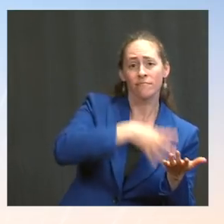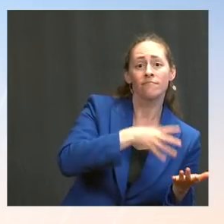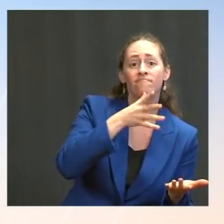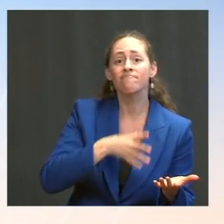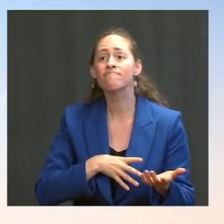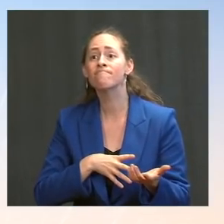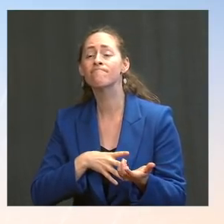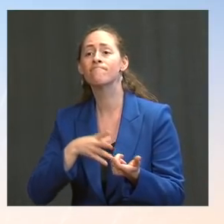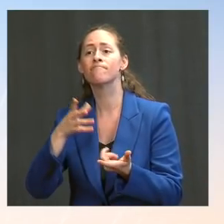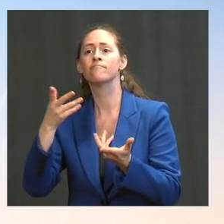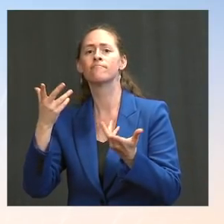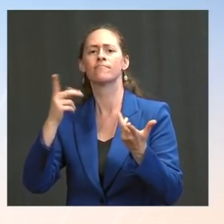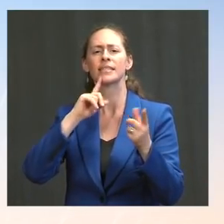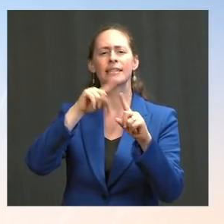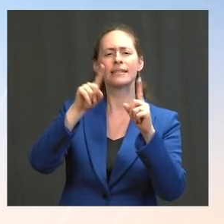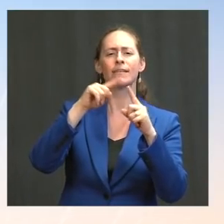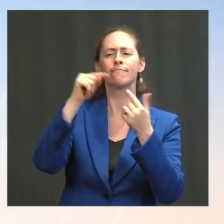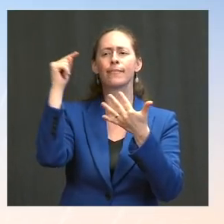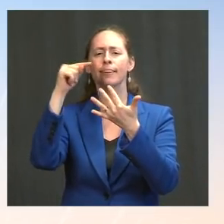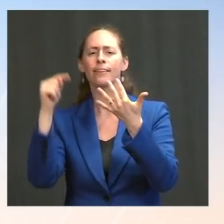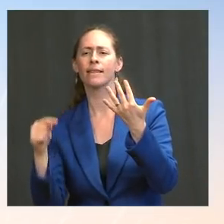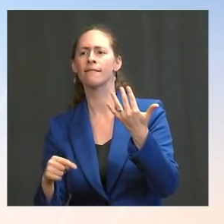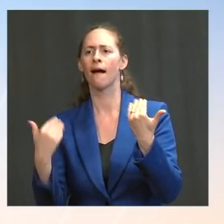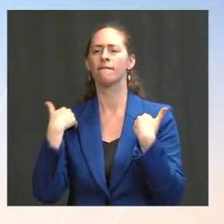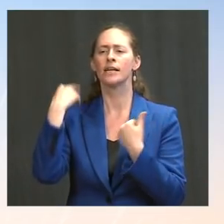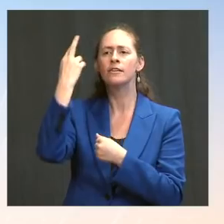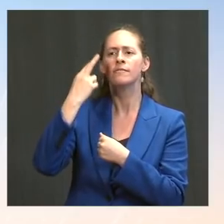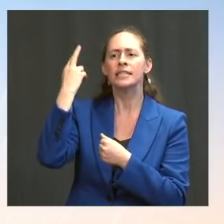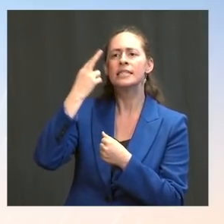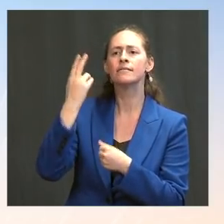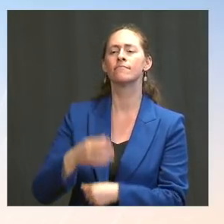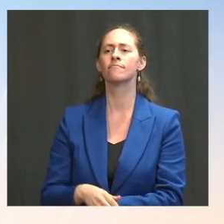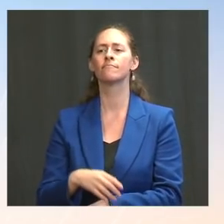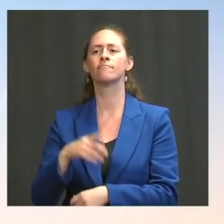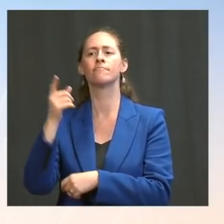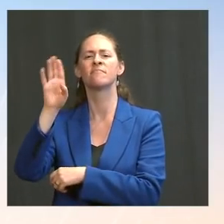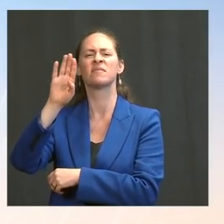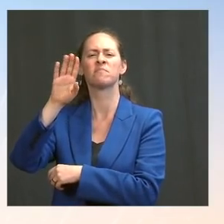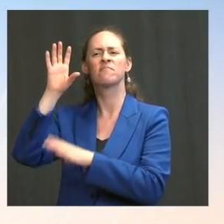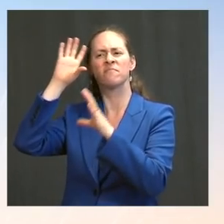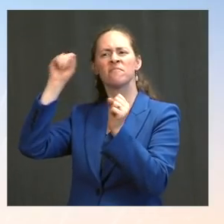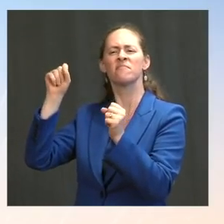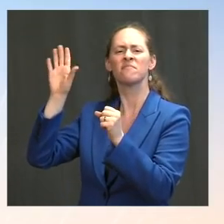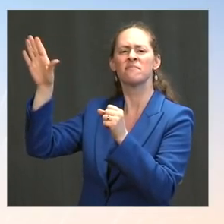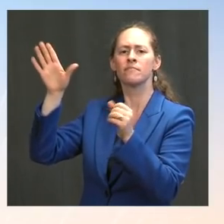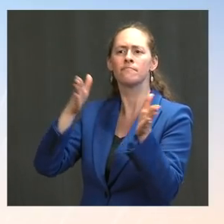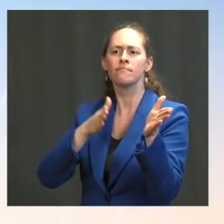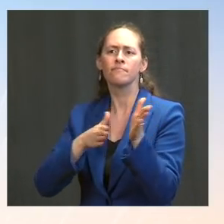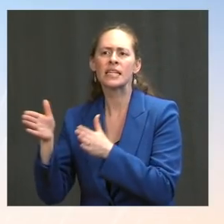of the Biden economic strategy to try to invest in the drivers that are actually going to increase labor force participation,